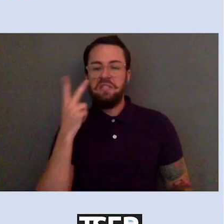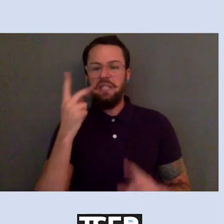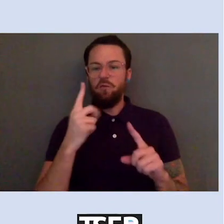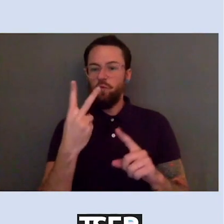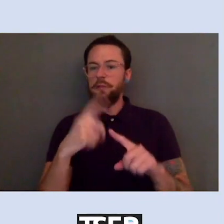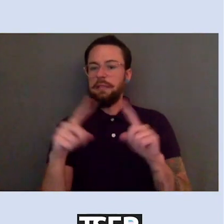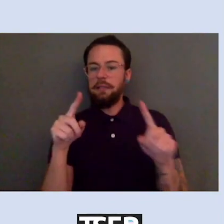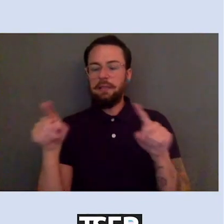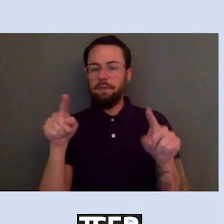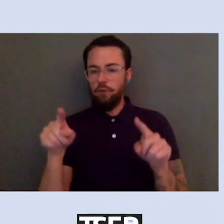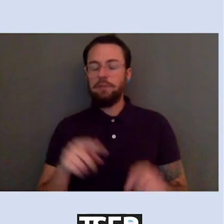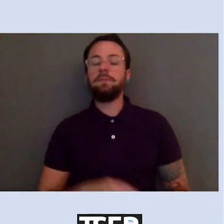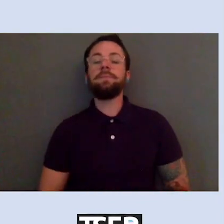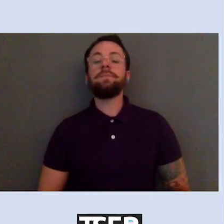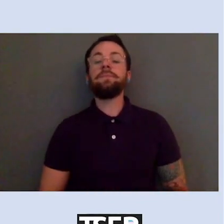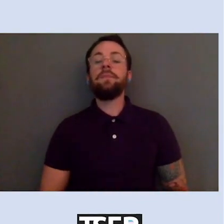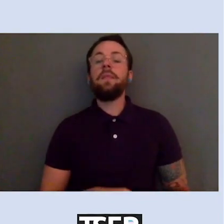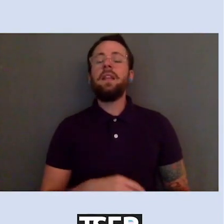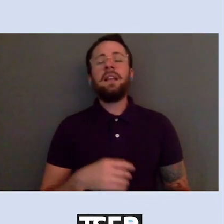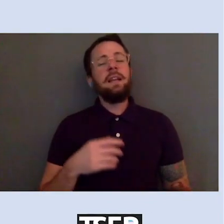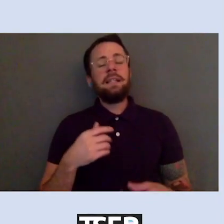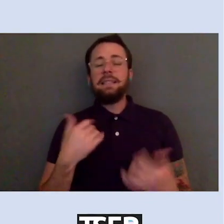I would point in a sort of circular motion.